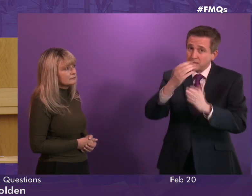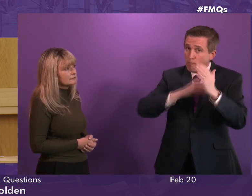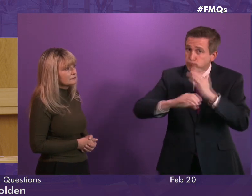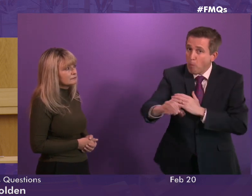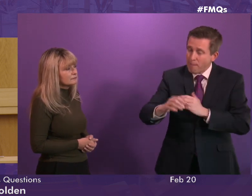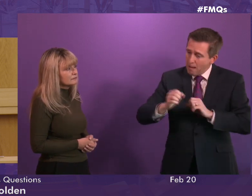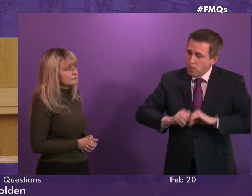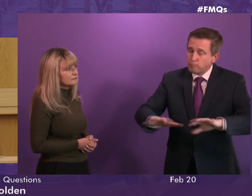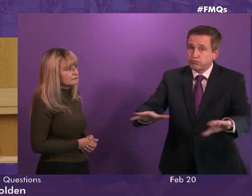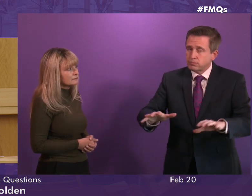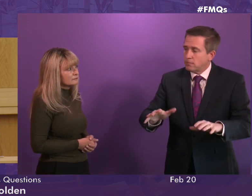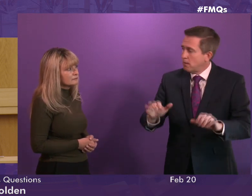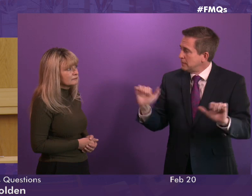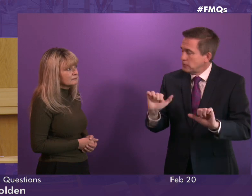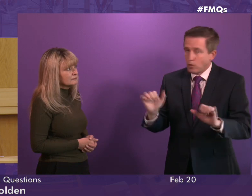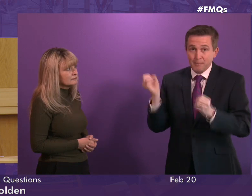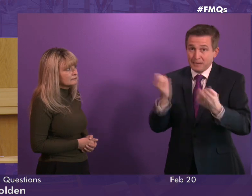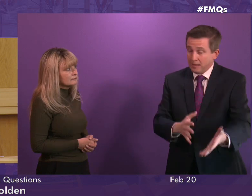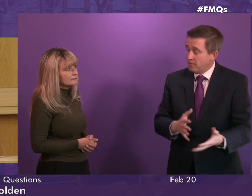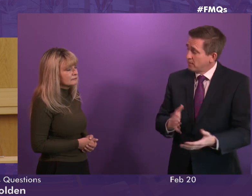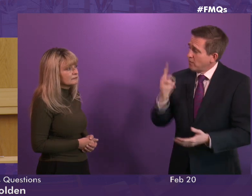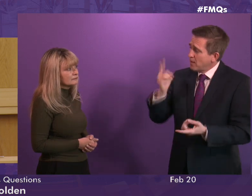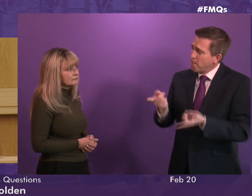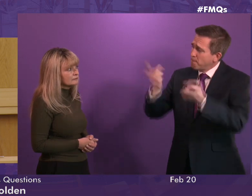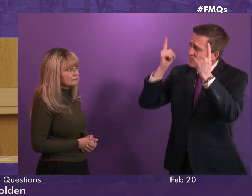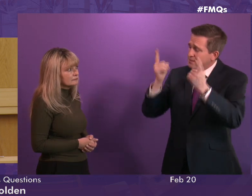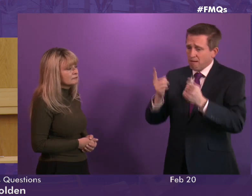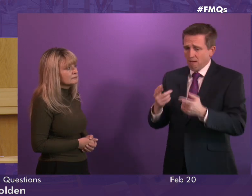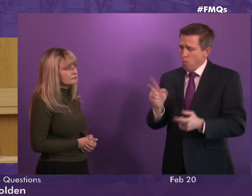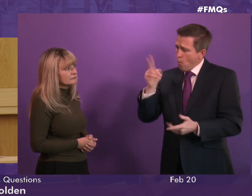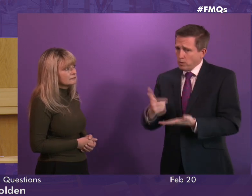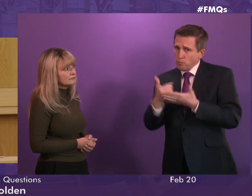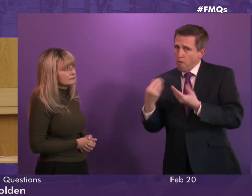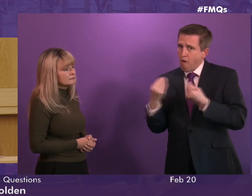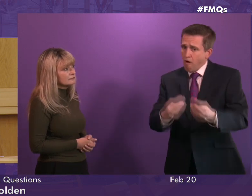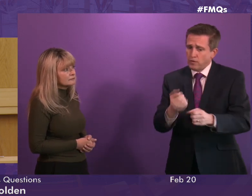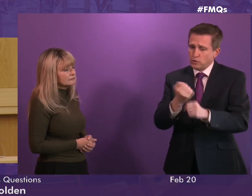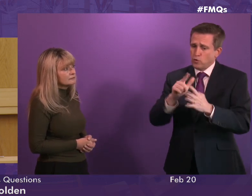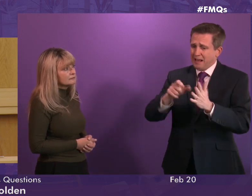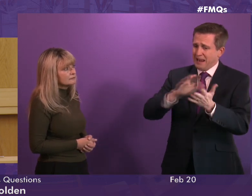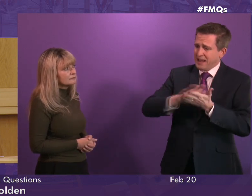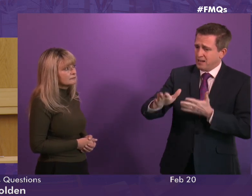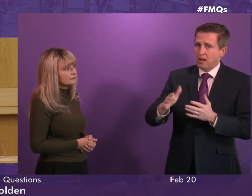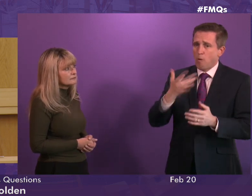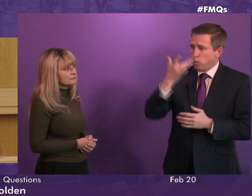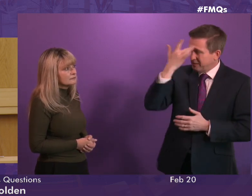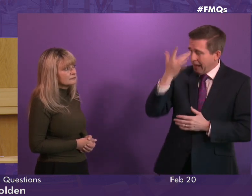Can the First Minister set out what support there is for the Gleddoch hotel to get a fibre connection as soon as possible?